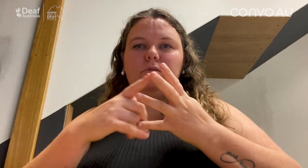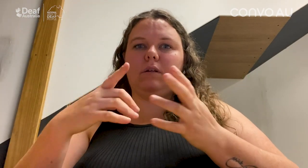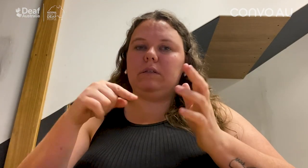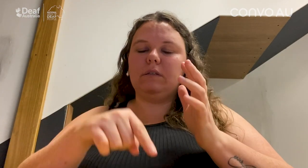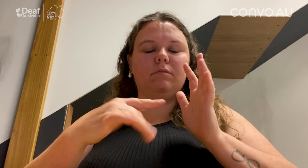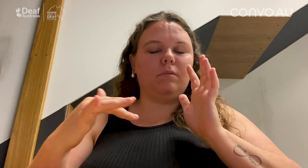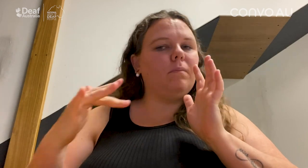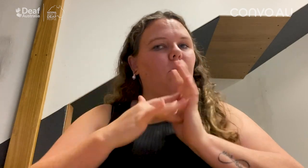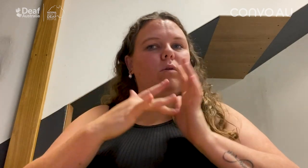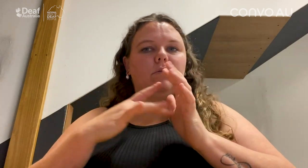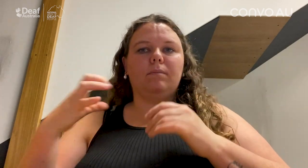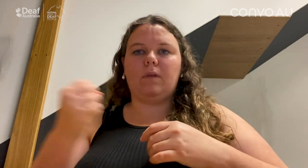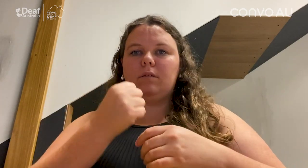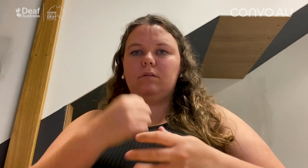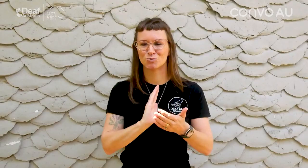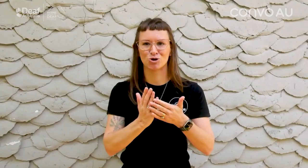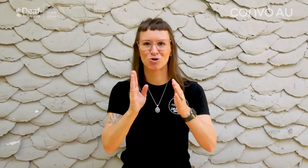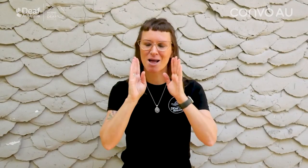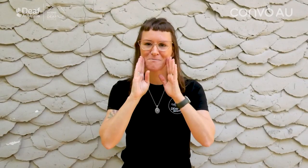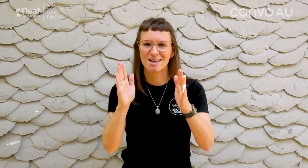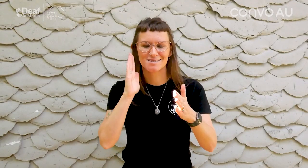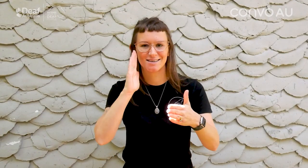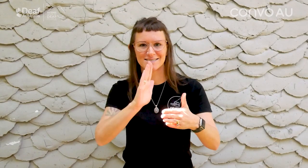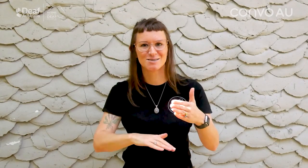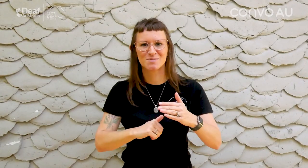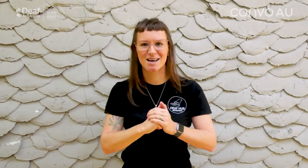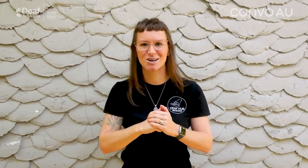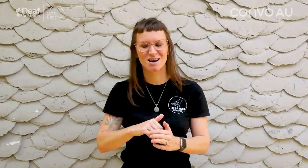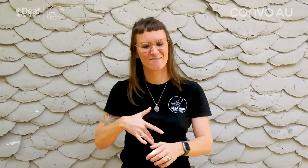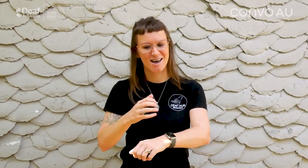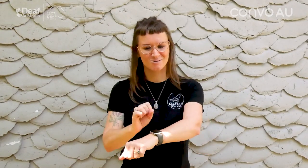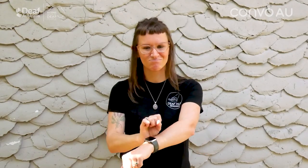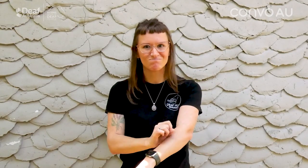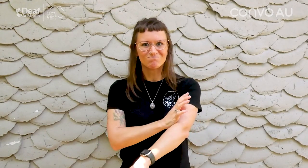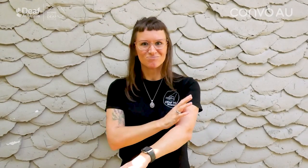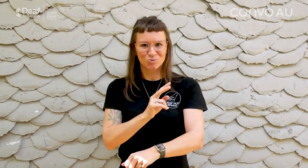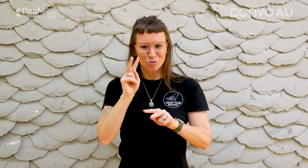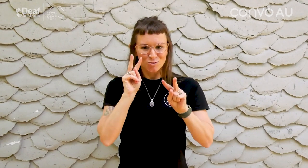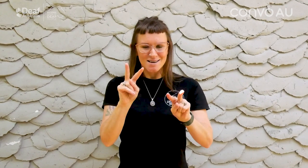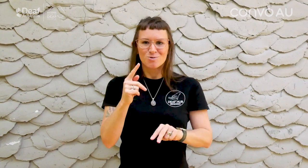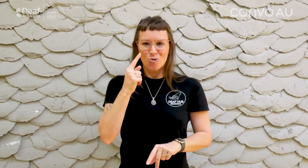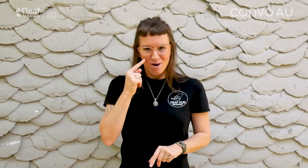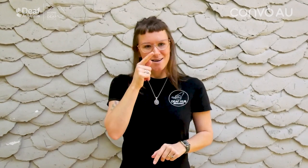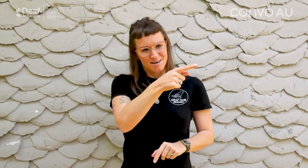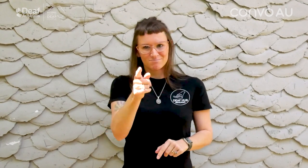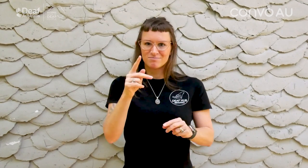That's why it's important. It was truly an amazing experience. It felt thrilling to see, and witness,